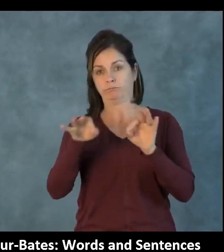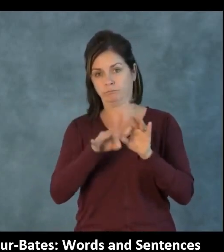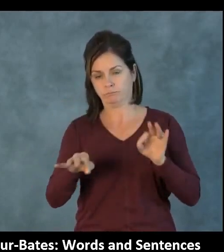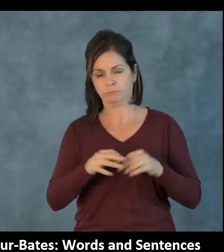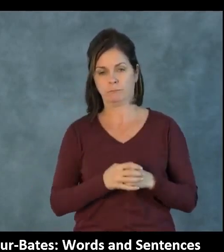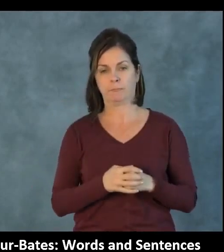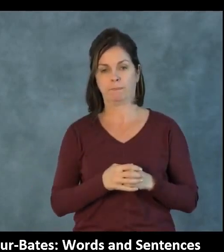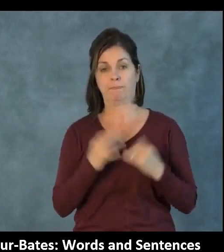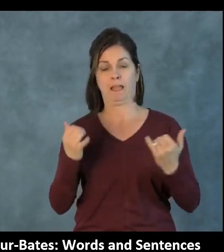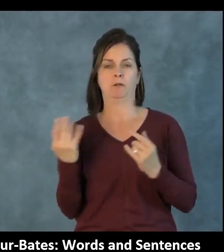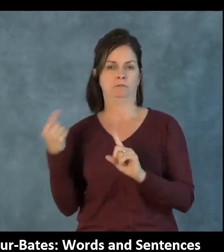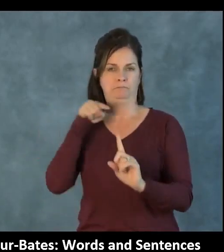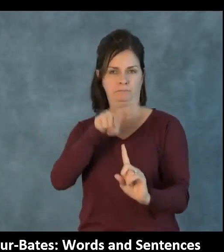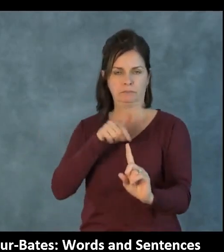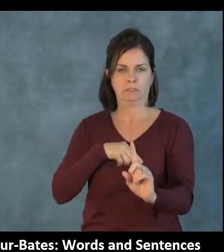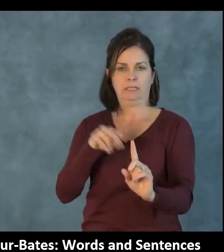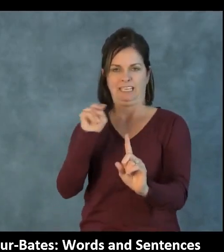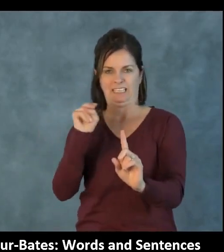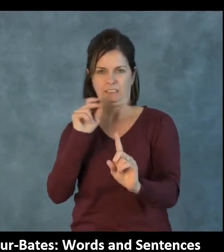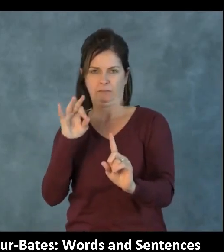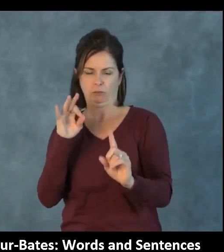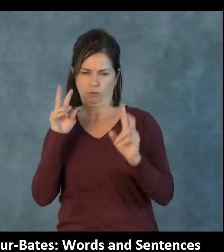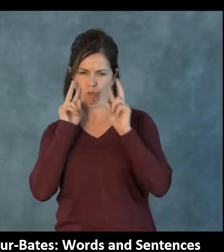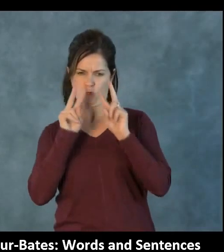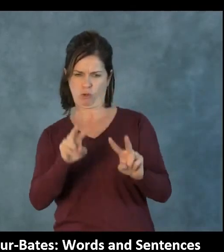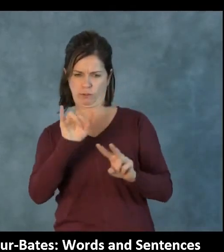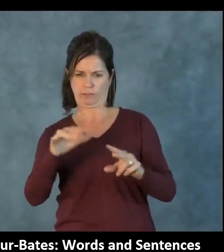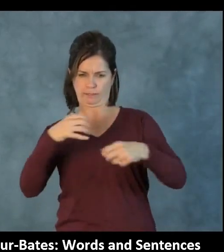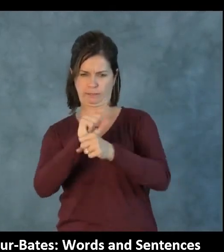If we take a look at Nicholas and try to interpret